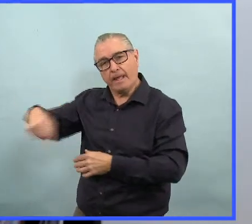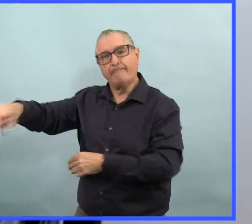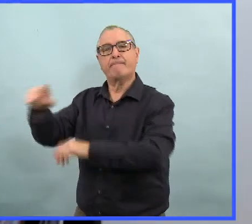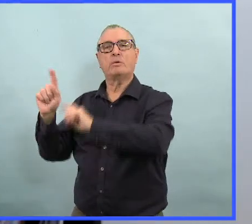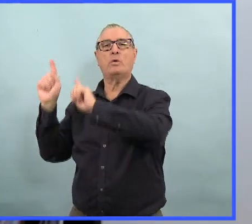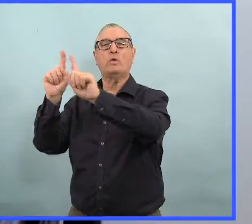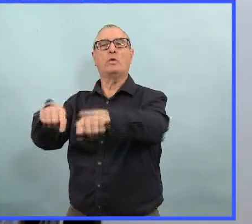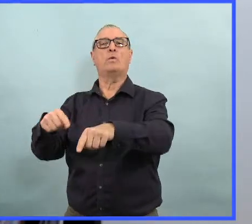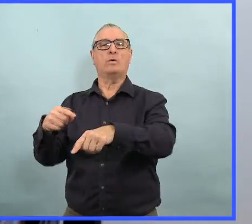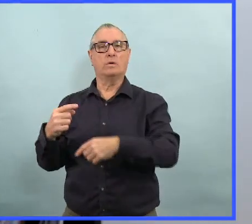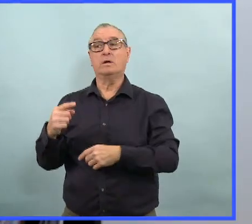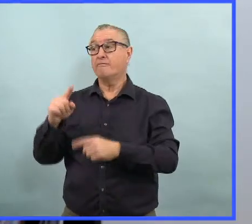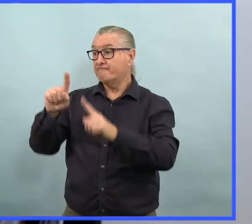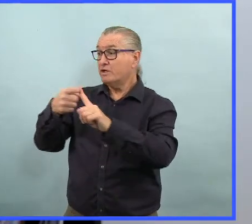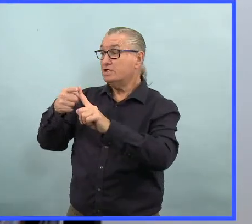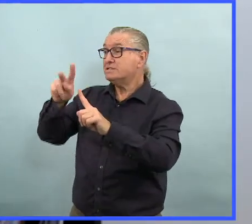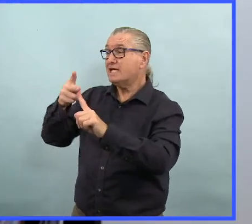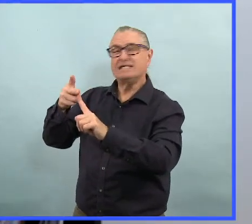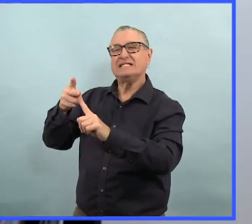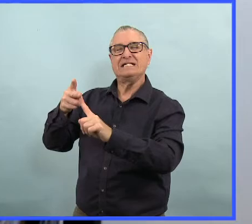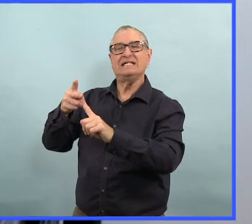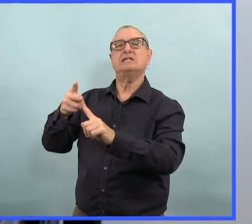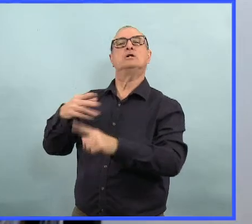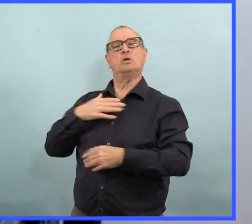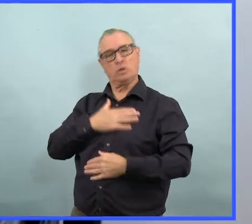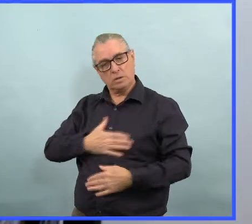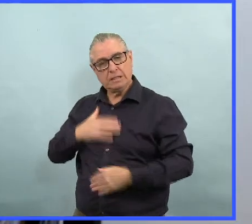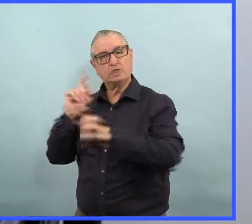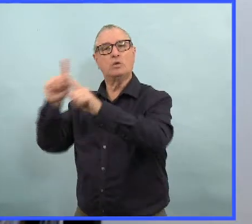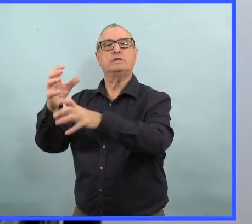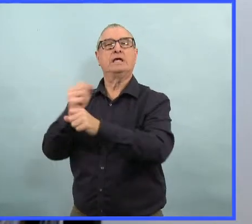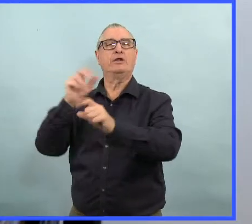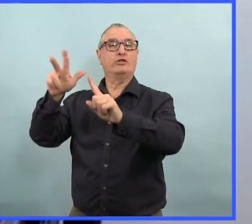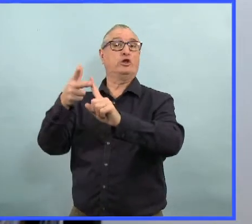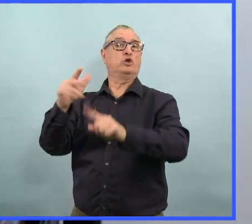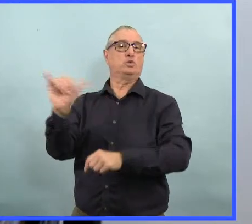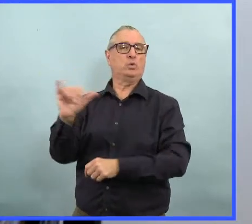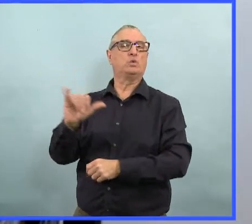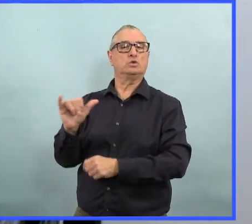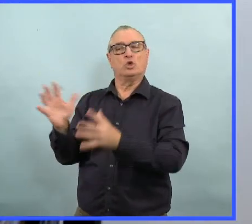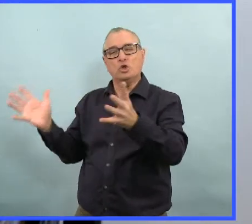literally this decision can make the difference between life and near death and sometimes worse